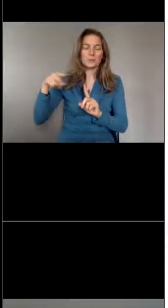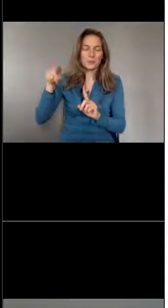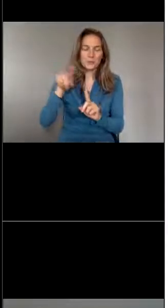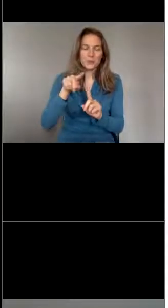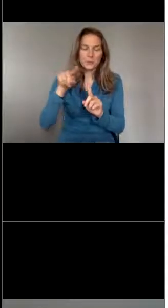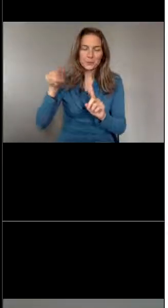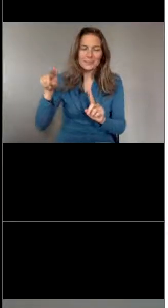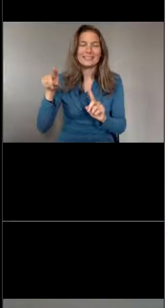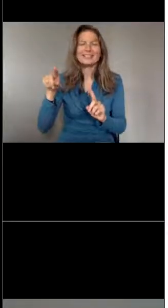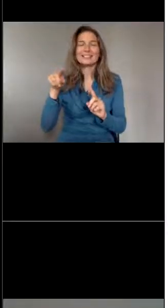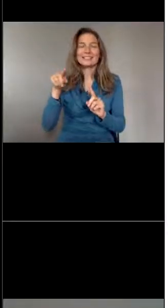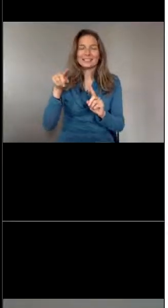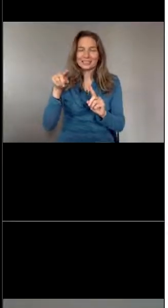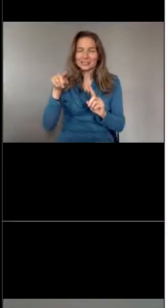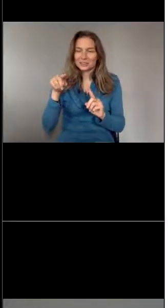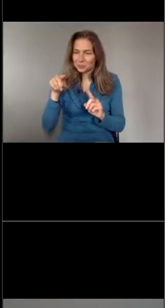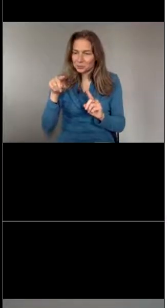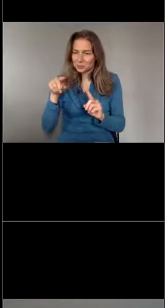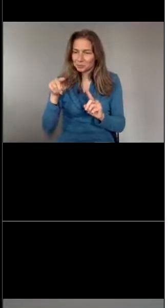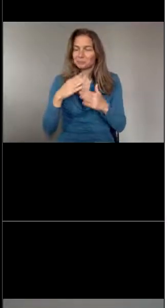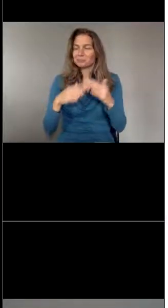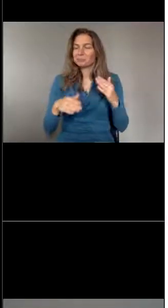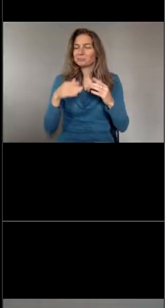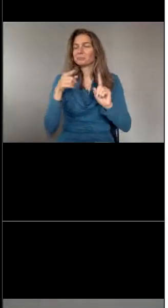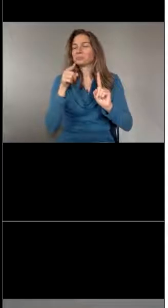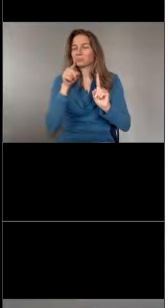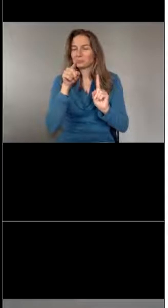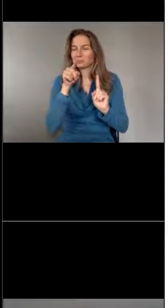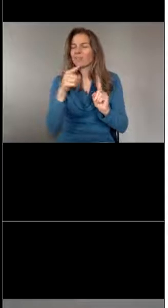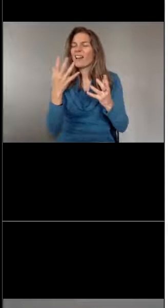but first, I have some housekeeping rules for you all,